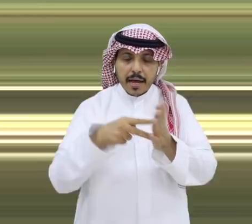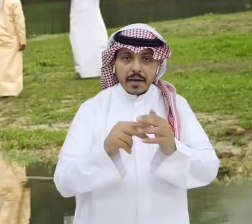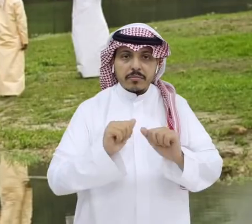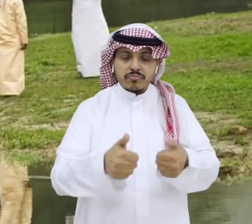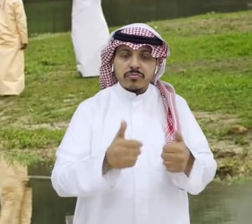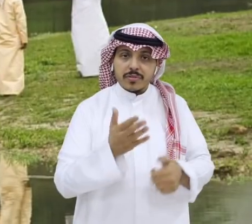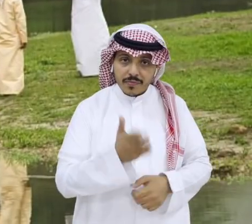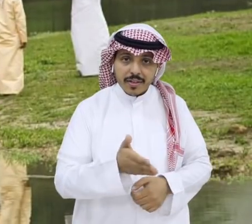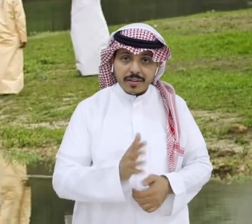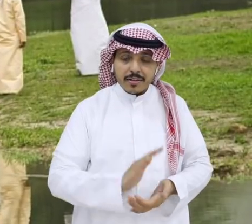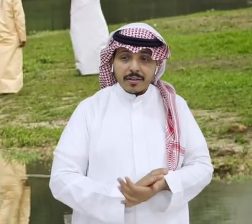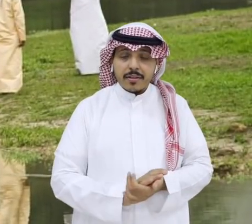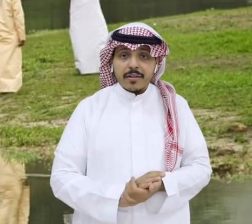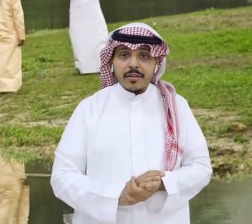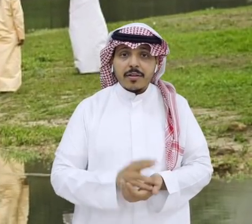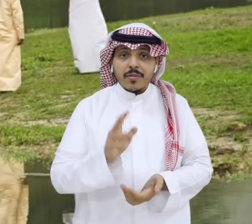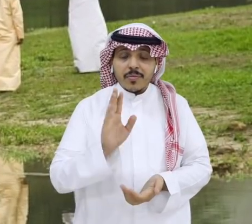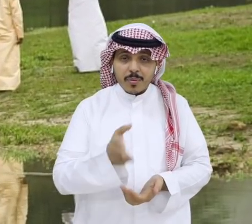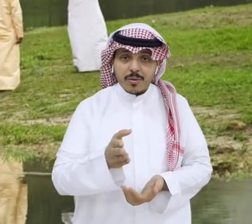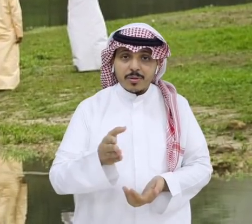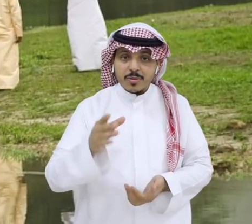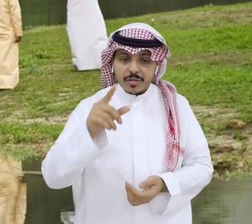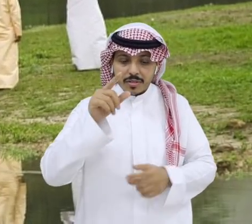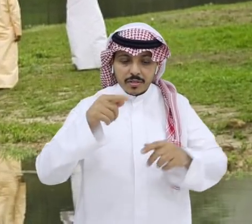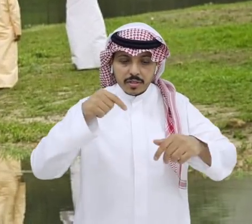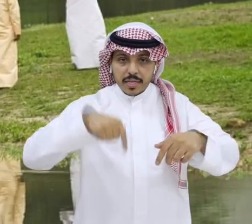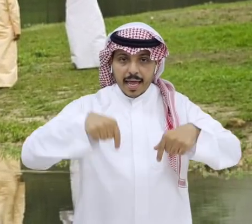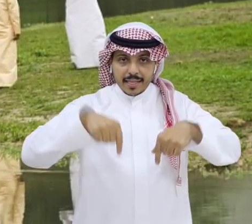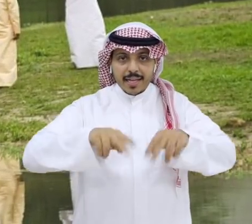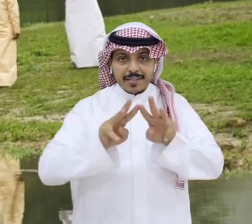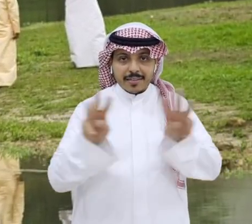There is a link in the VD about the tweet by Naif.